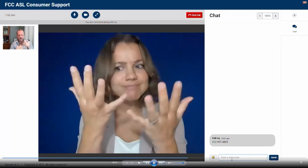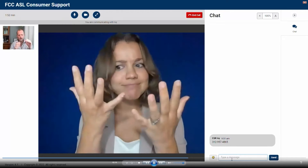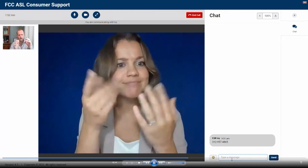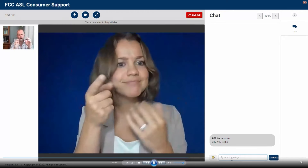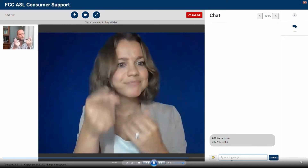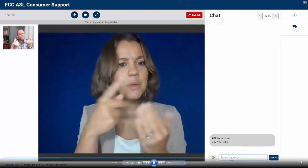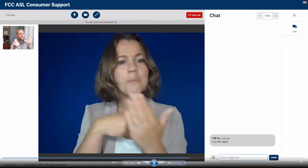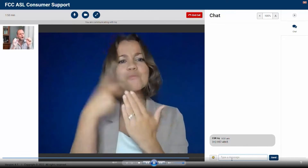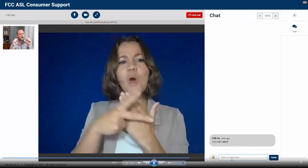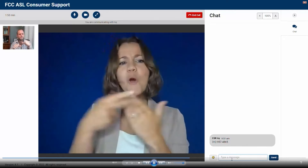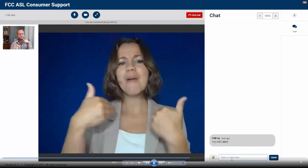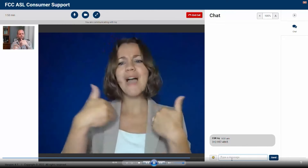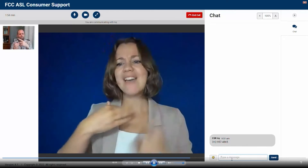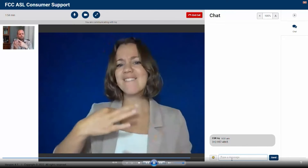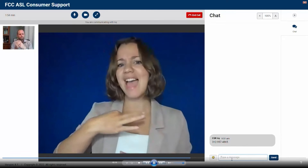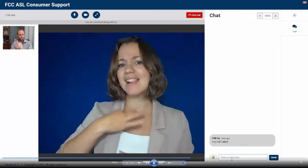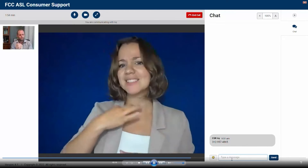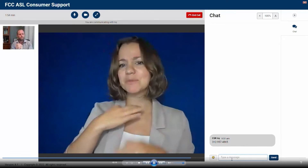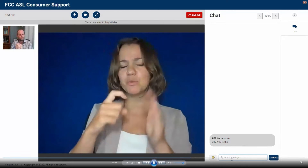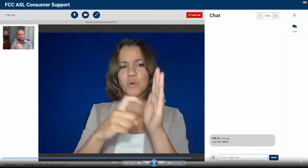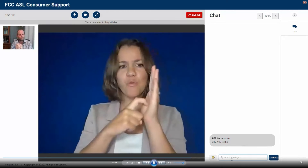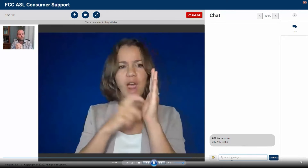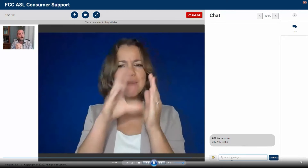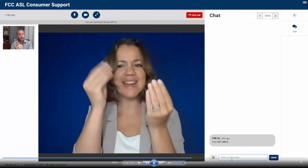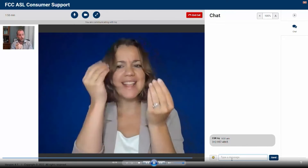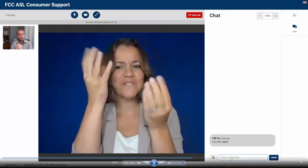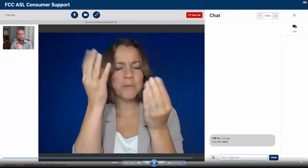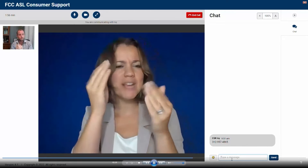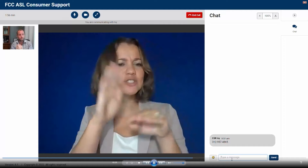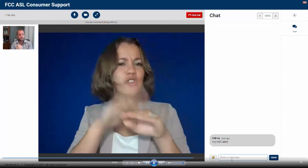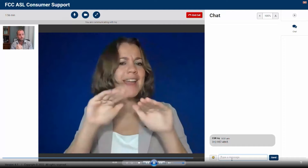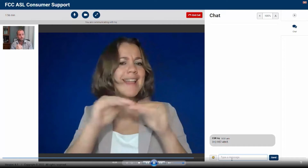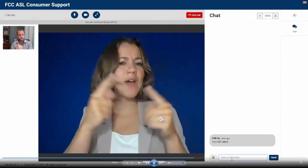AND NOW TYPING IN THE PHONE NUMBER YOU'LL SEE IT APPEAR IN THE CHAT MOMENTARILY.